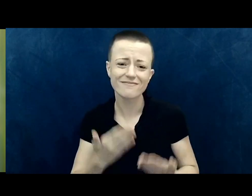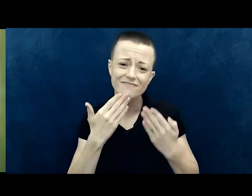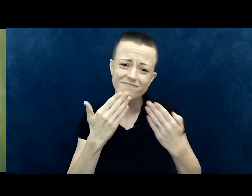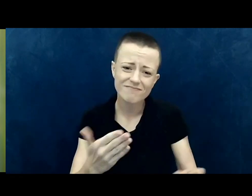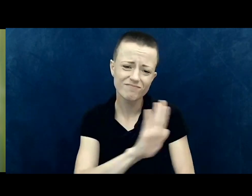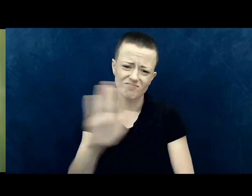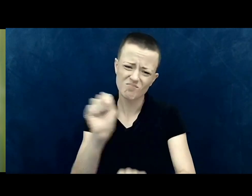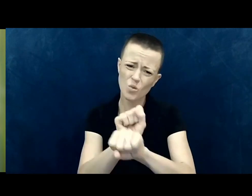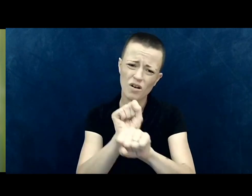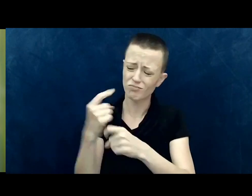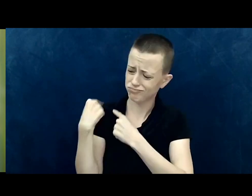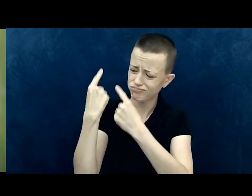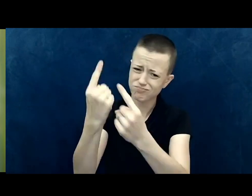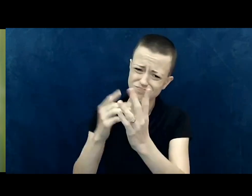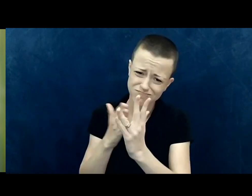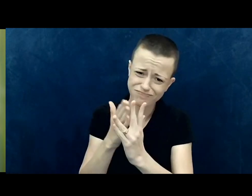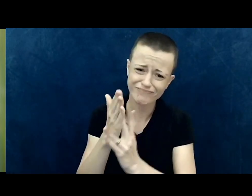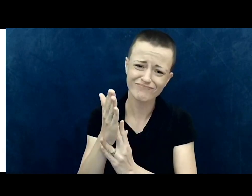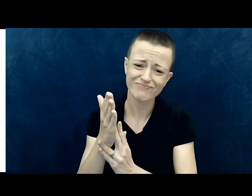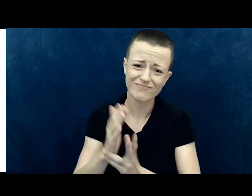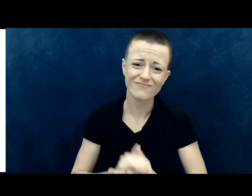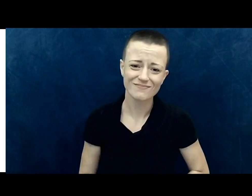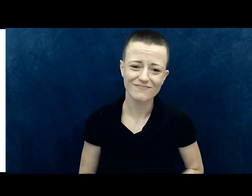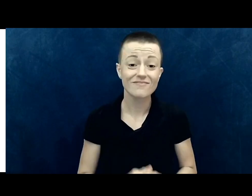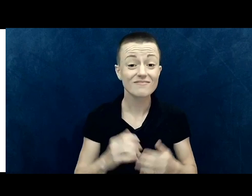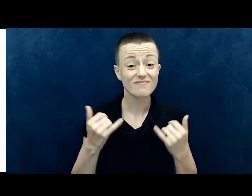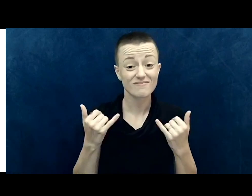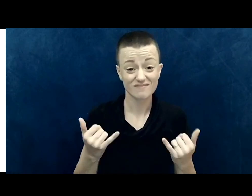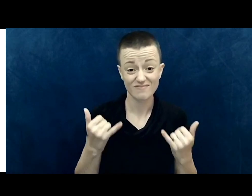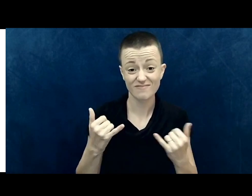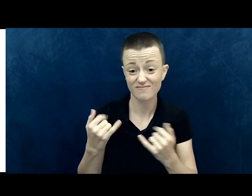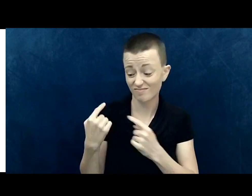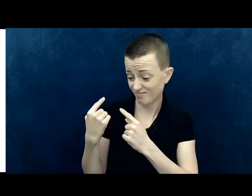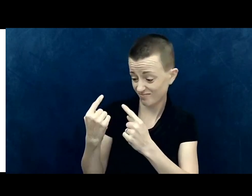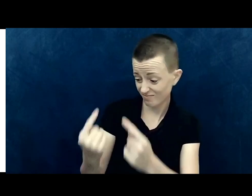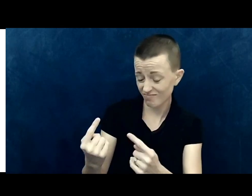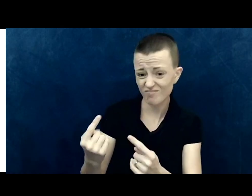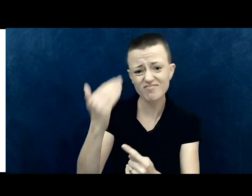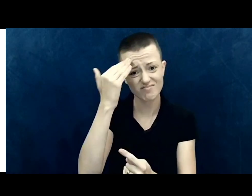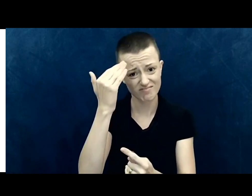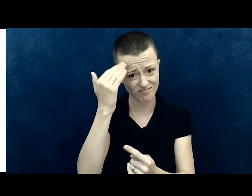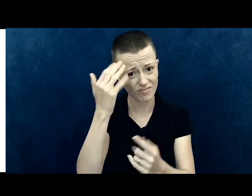over a really trying period. There is already concerning data emerging